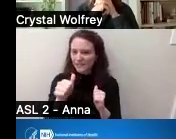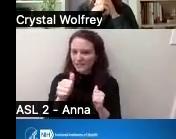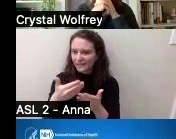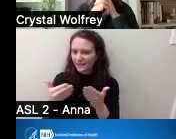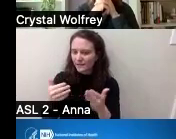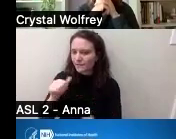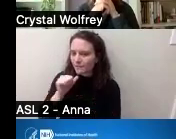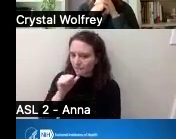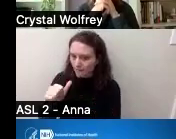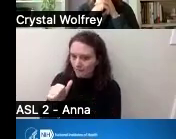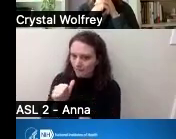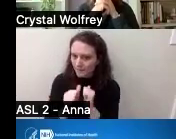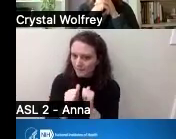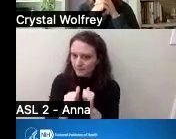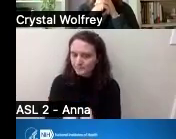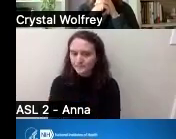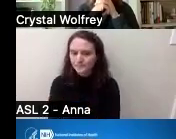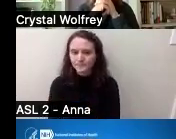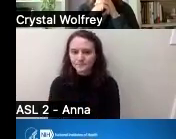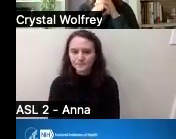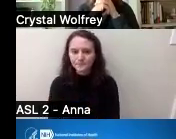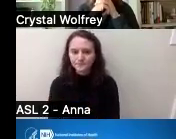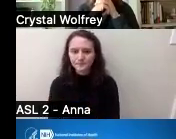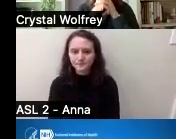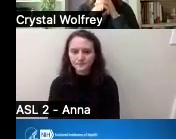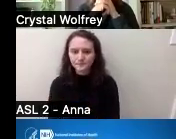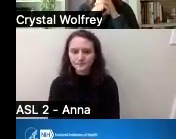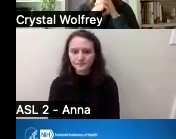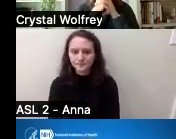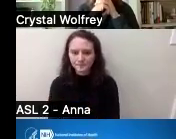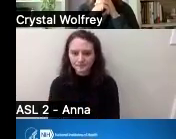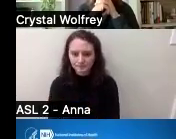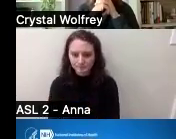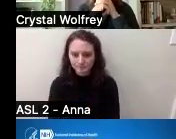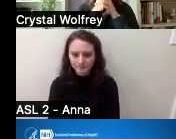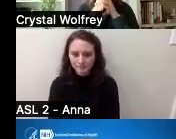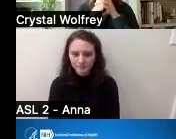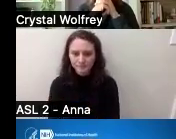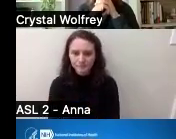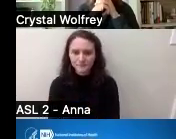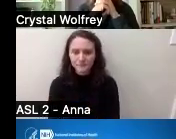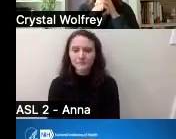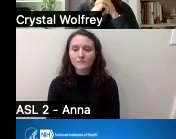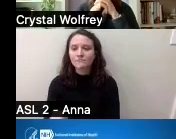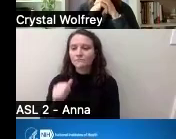Elyse Sullivan, PhD: Right. Great. Let's see. Can you discuss some of the nuances